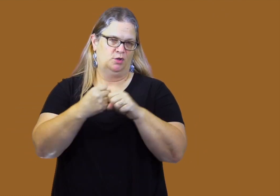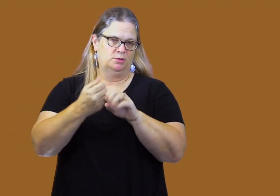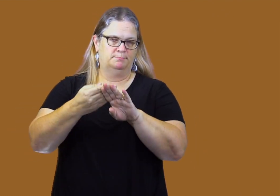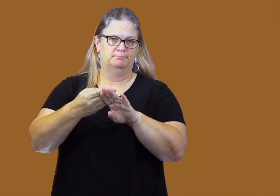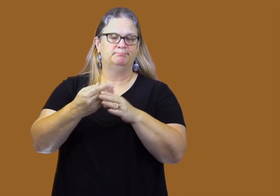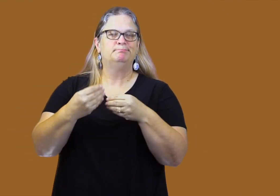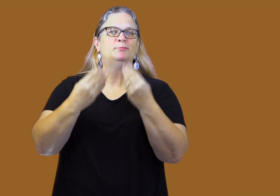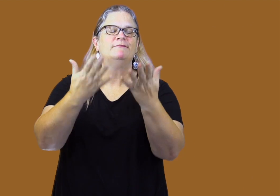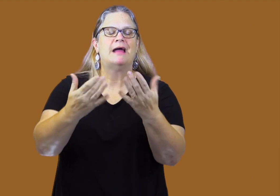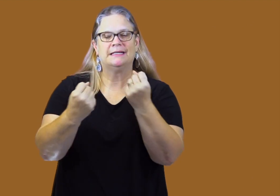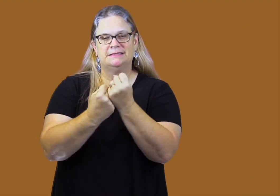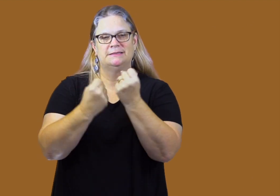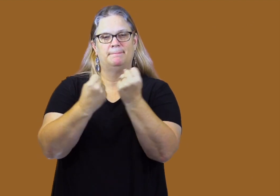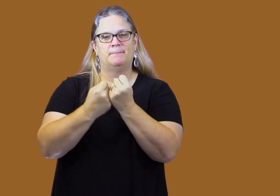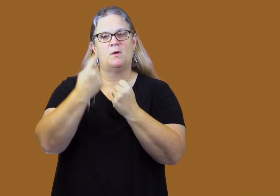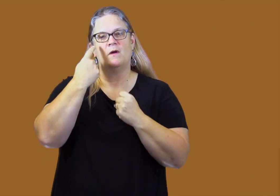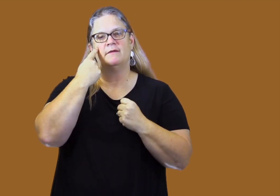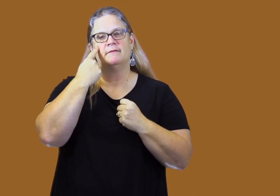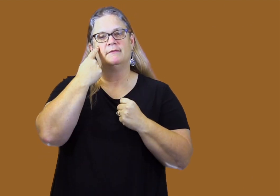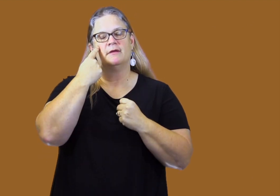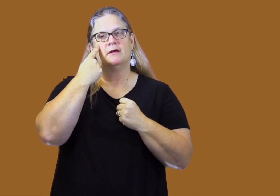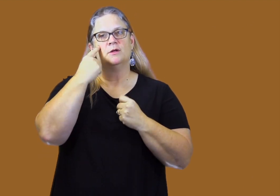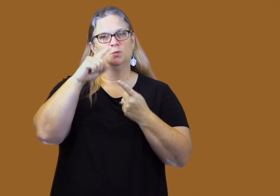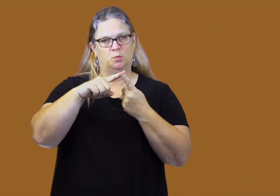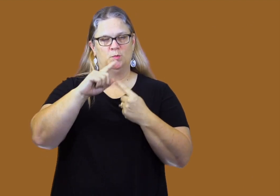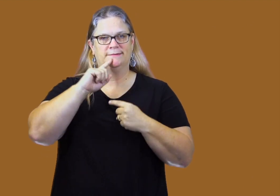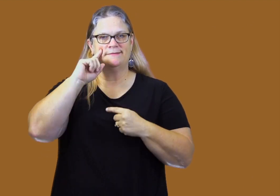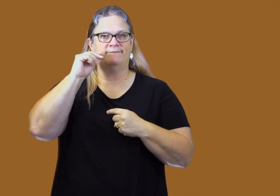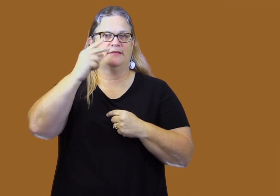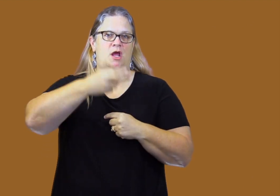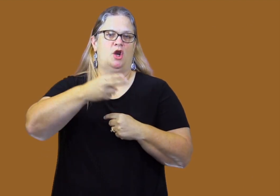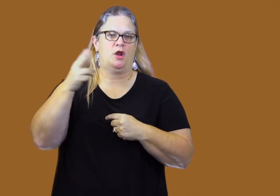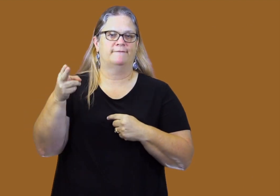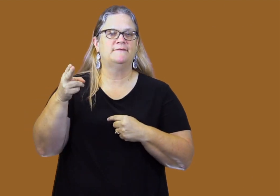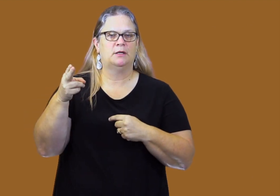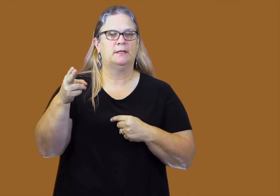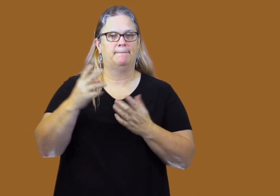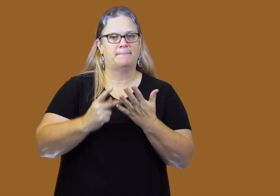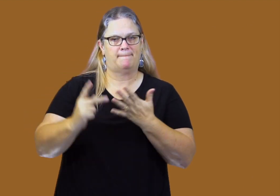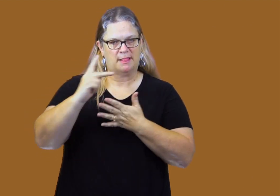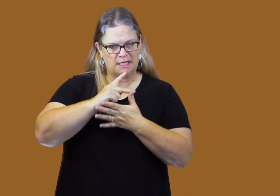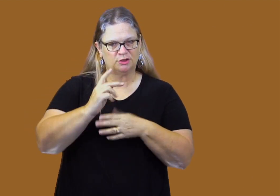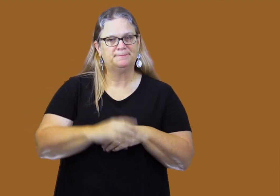for many years, providing support to deaf and hard of hearing population.